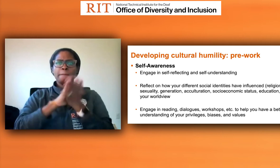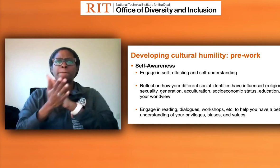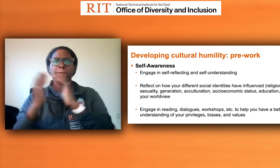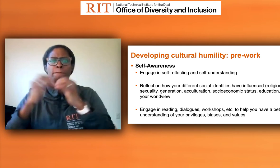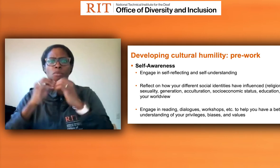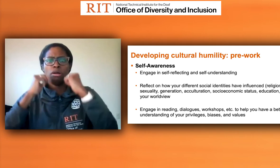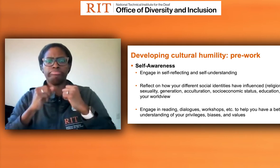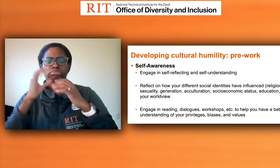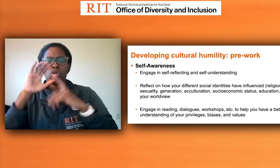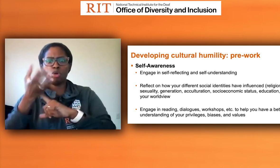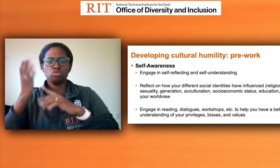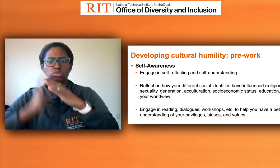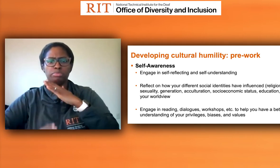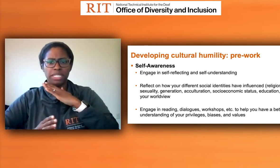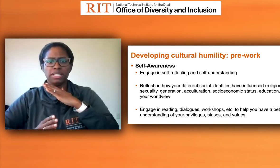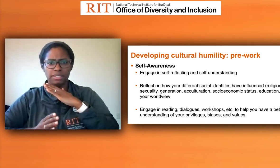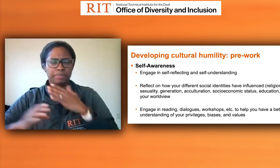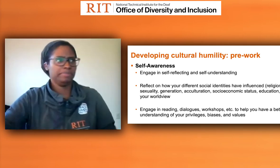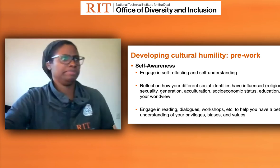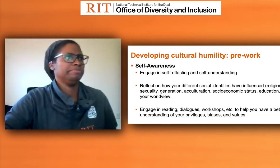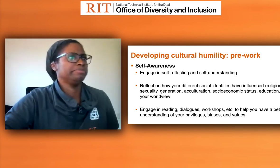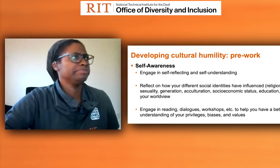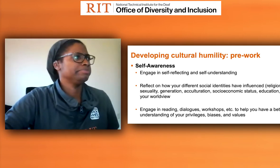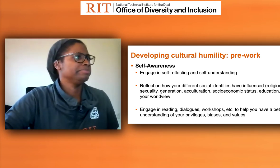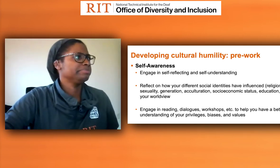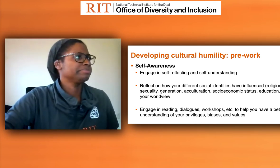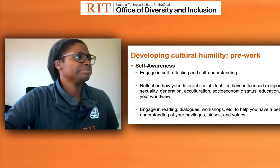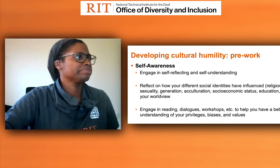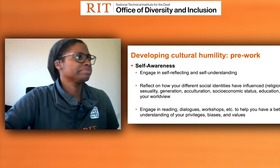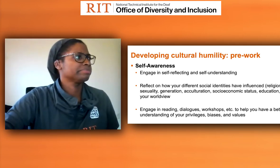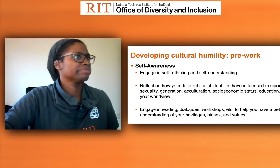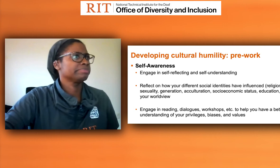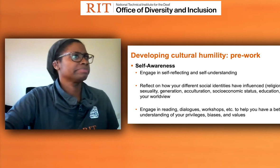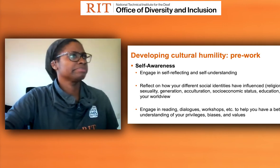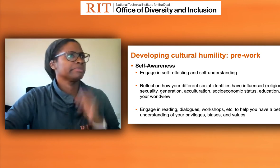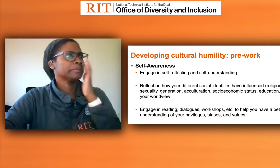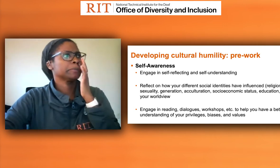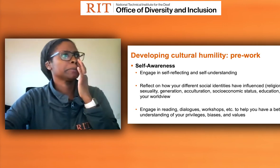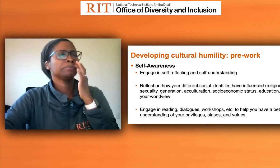to receiving that information and accepting it, the more easily you can practice cultural humility.